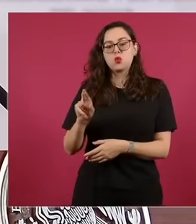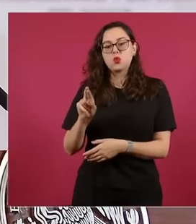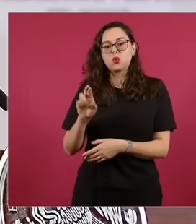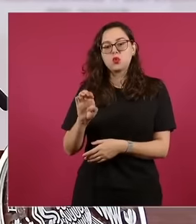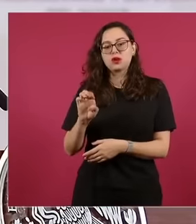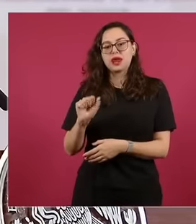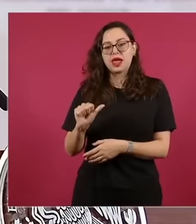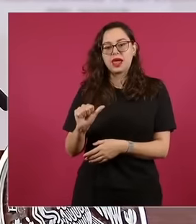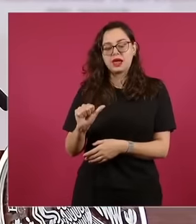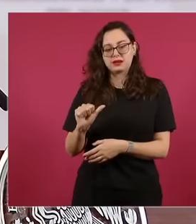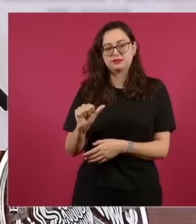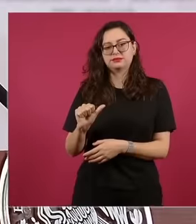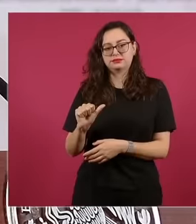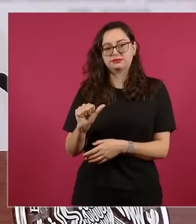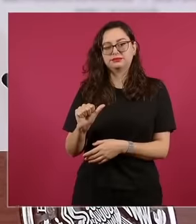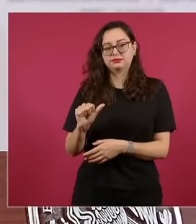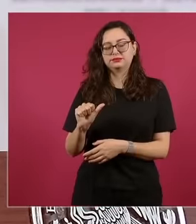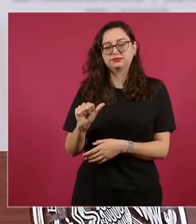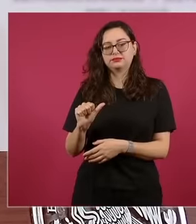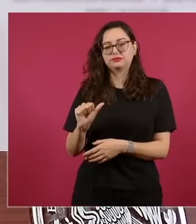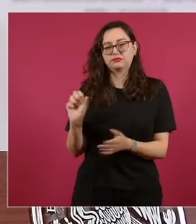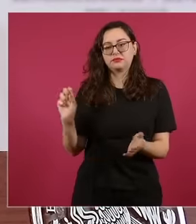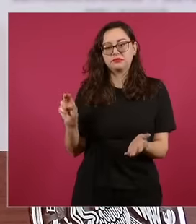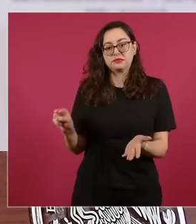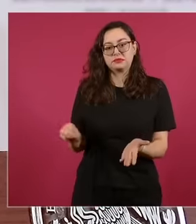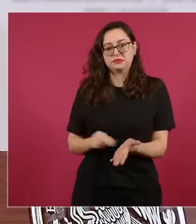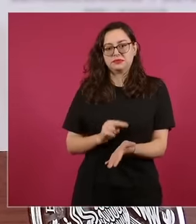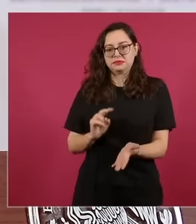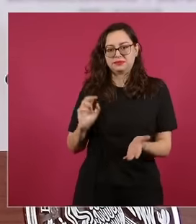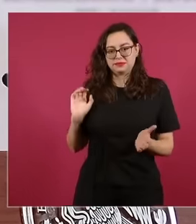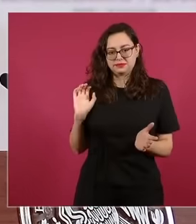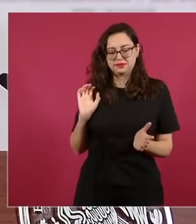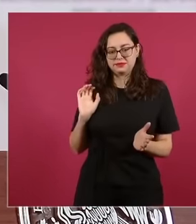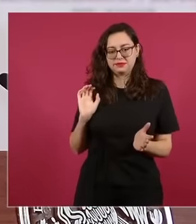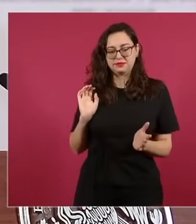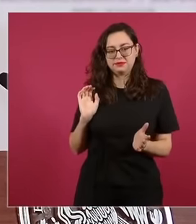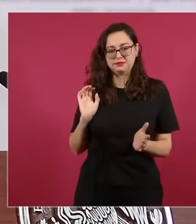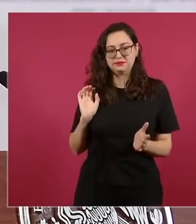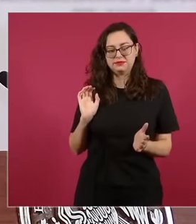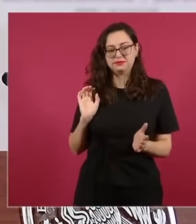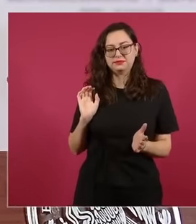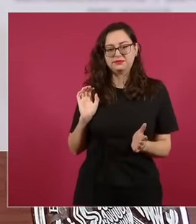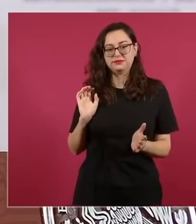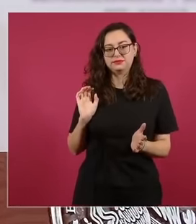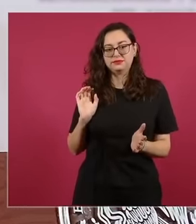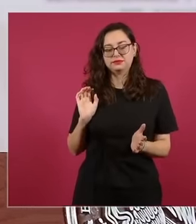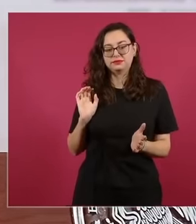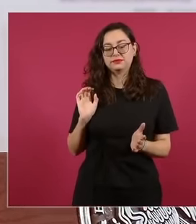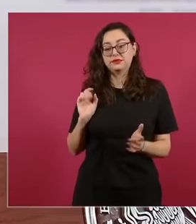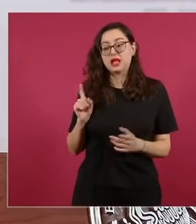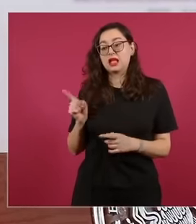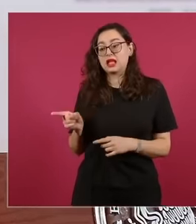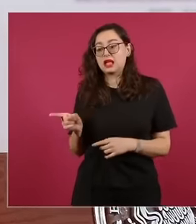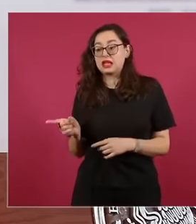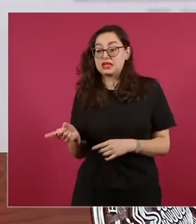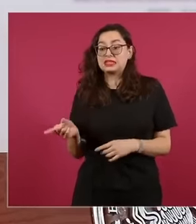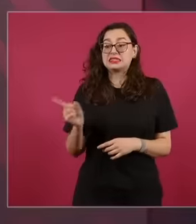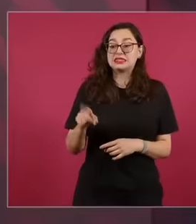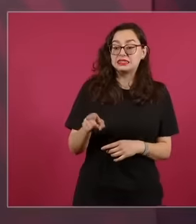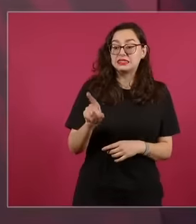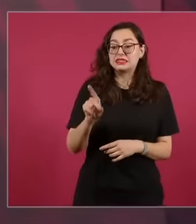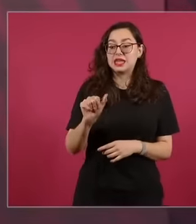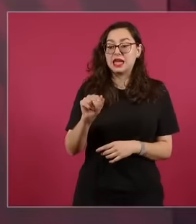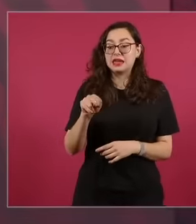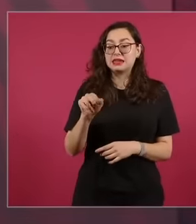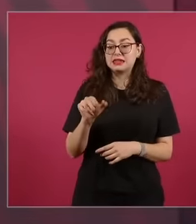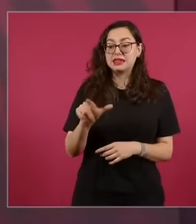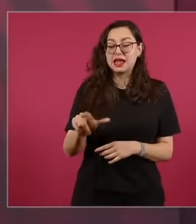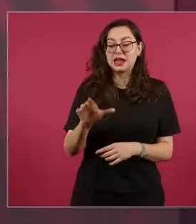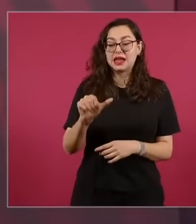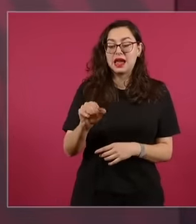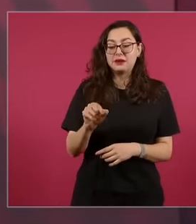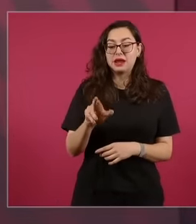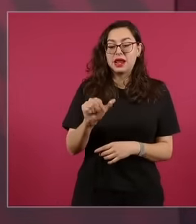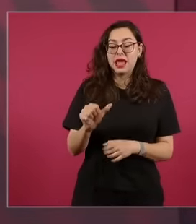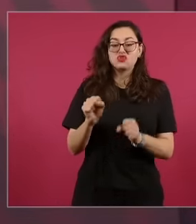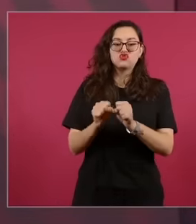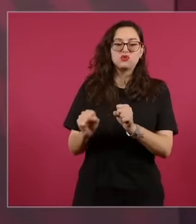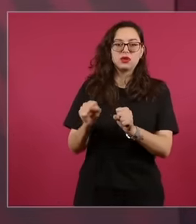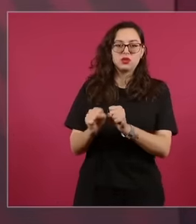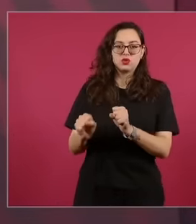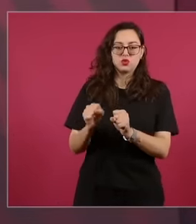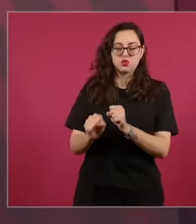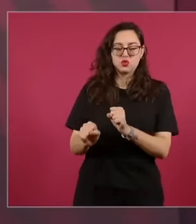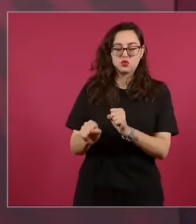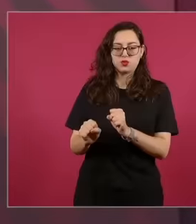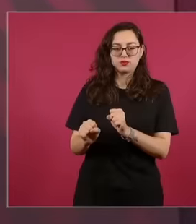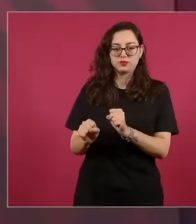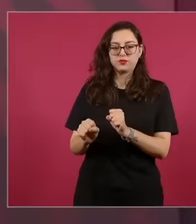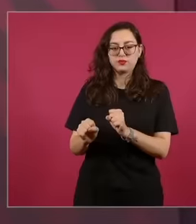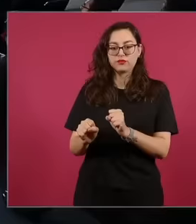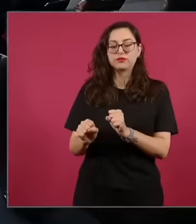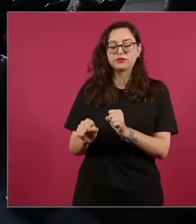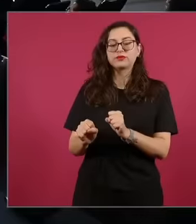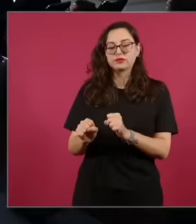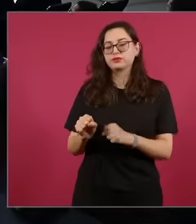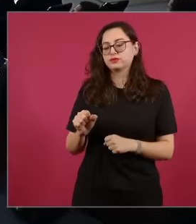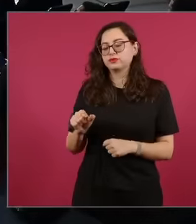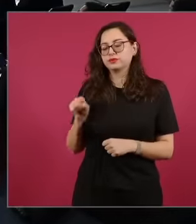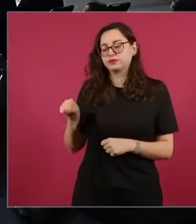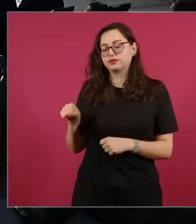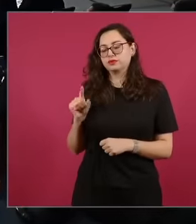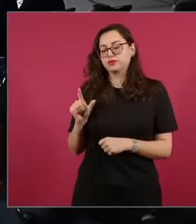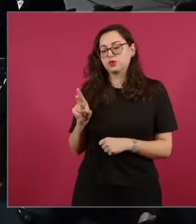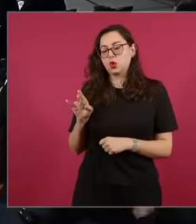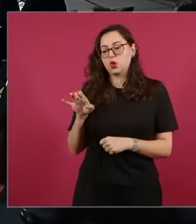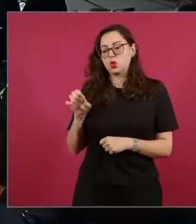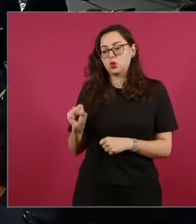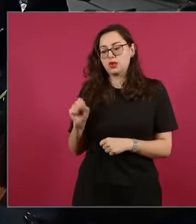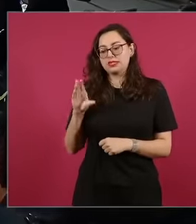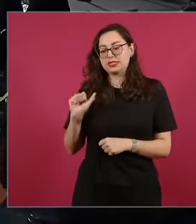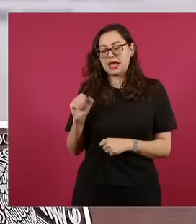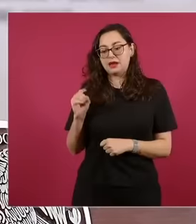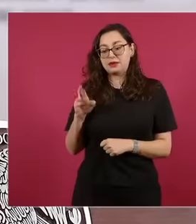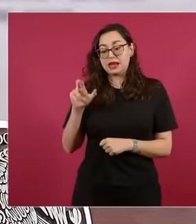last name he was the nephew of Daniel Cabrera eh he was Luis Luis Cabrera Luis Cabrera then had a